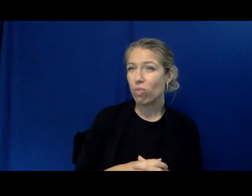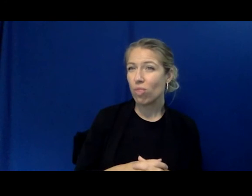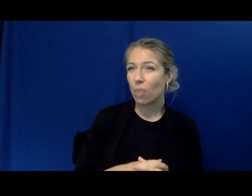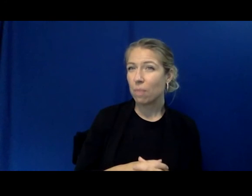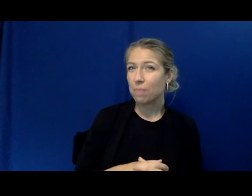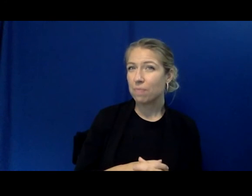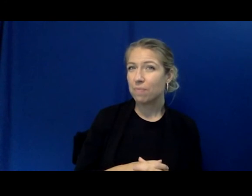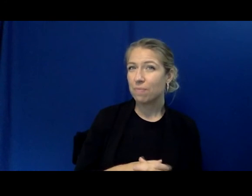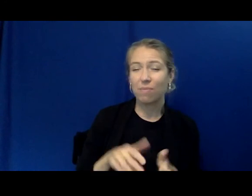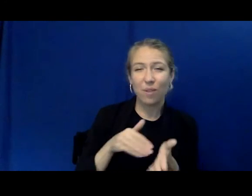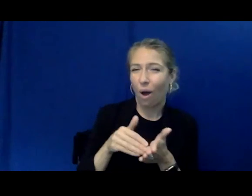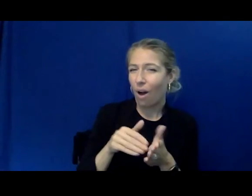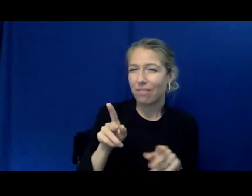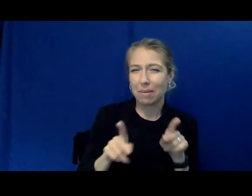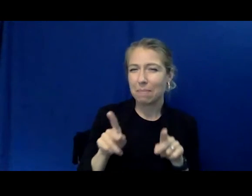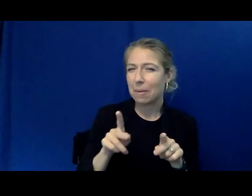see it the same way and see what opportunities there are.